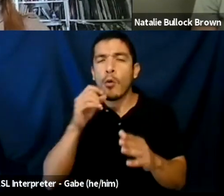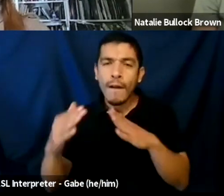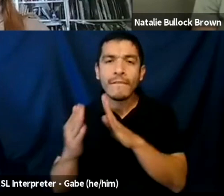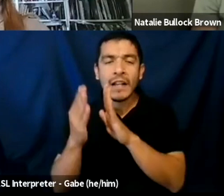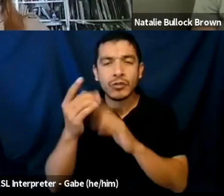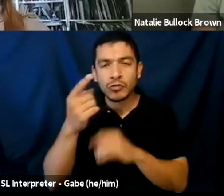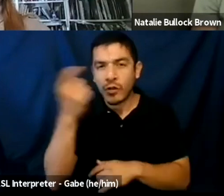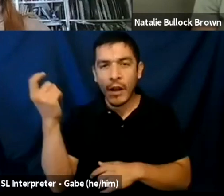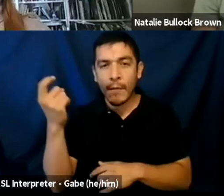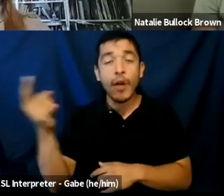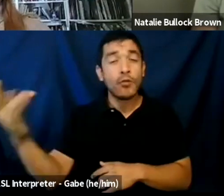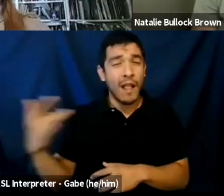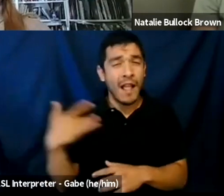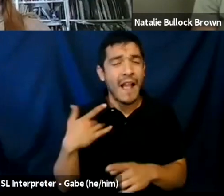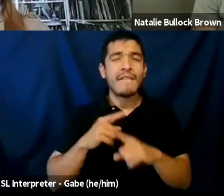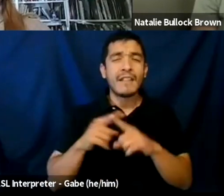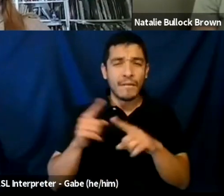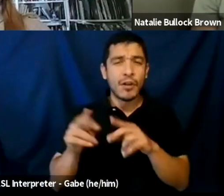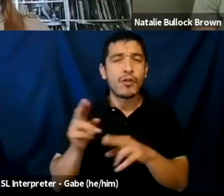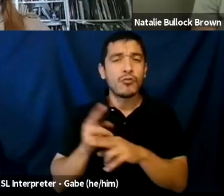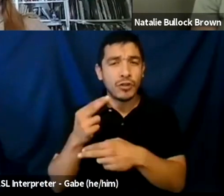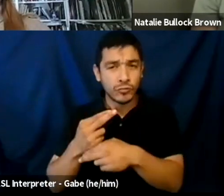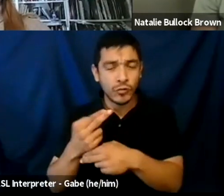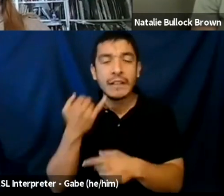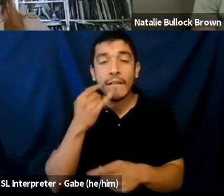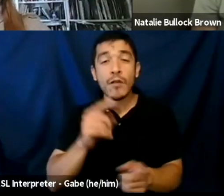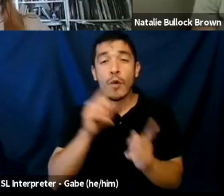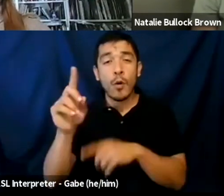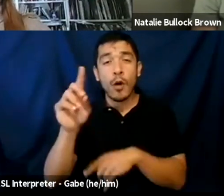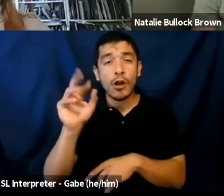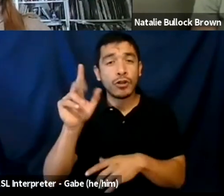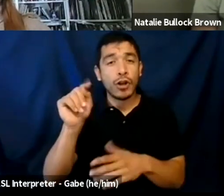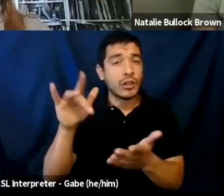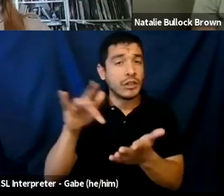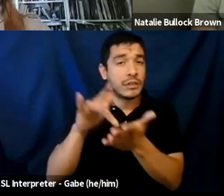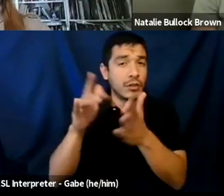And so, they have quite a few resources if you go to the Dart Center website.